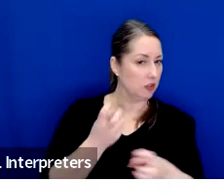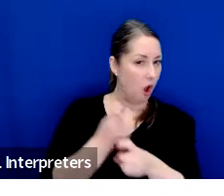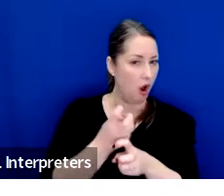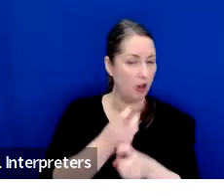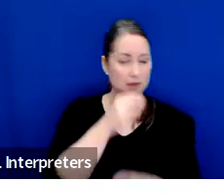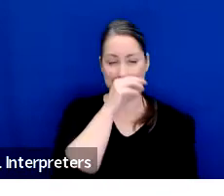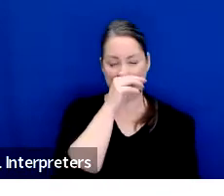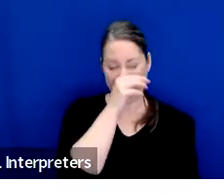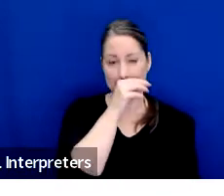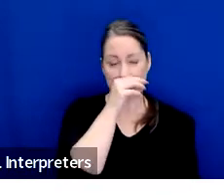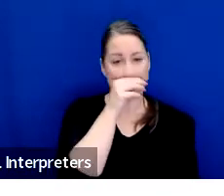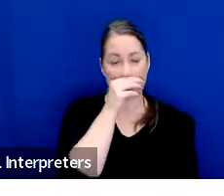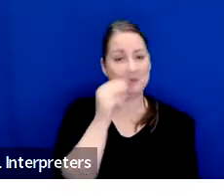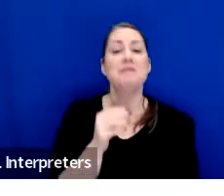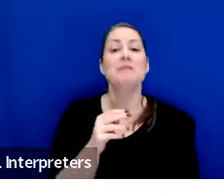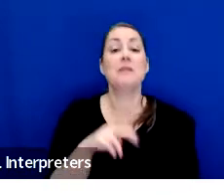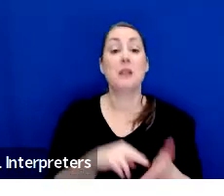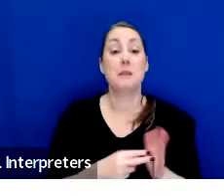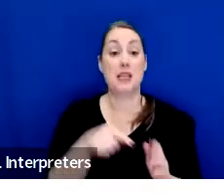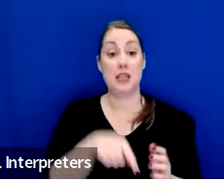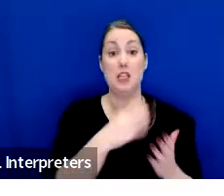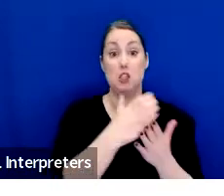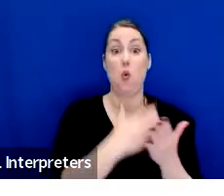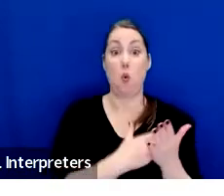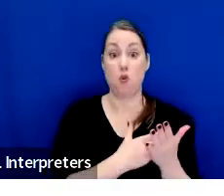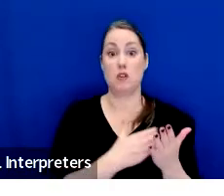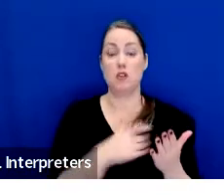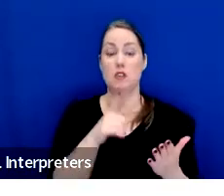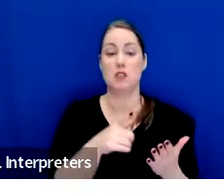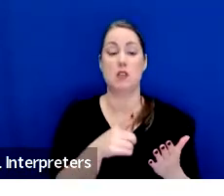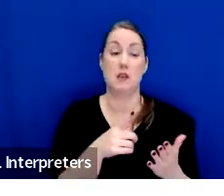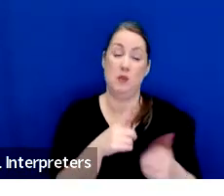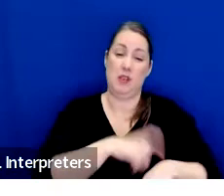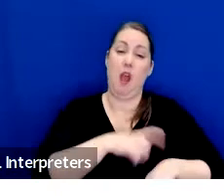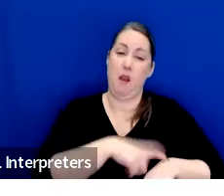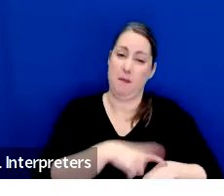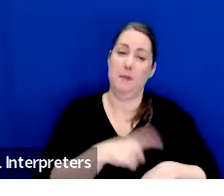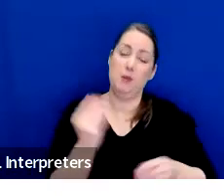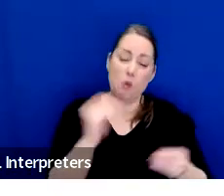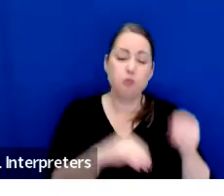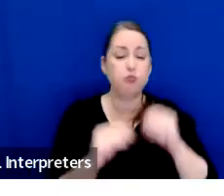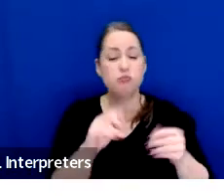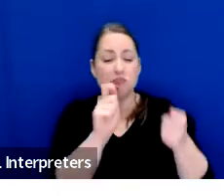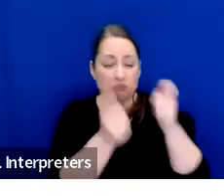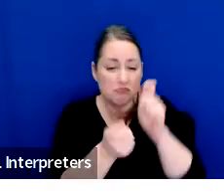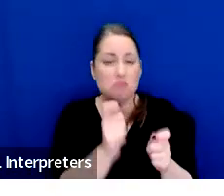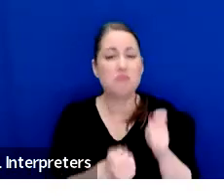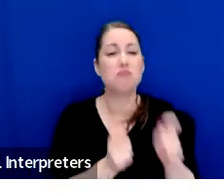It's not always going to be possible to just do it in a semester or even a year. And if you can find a